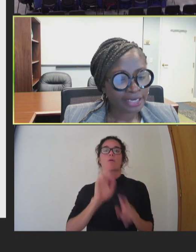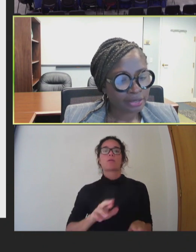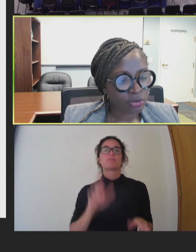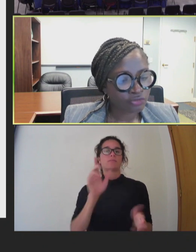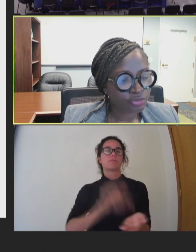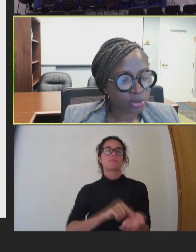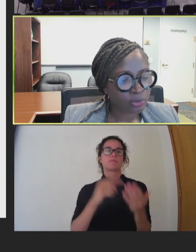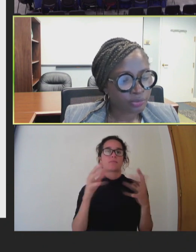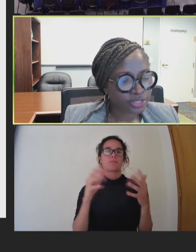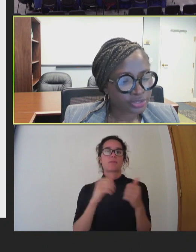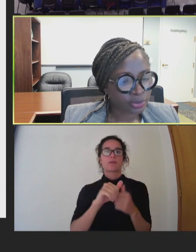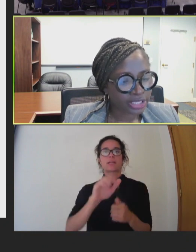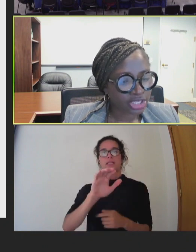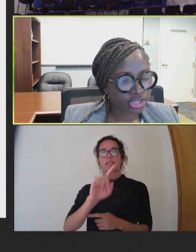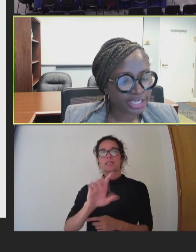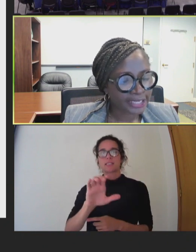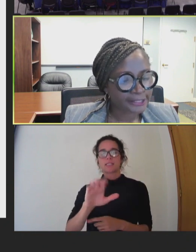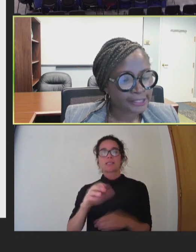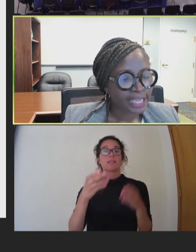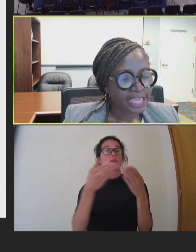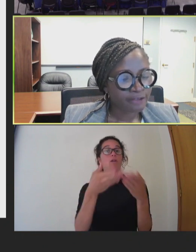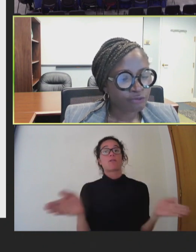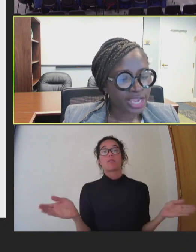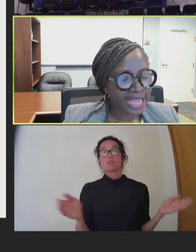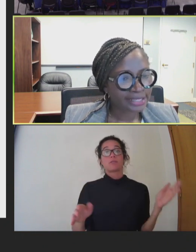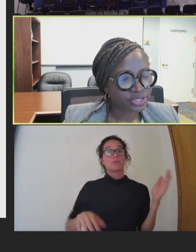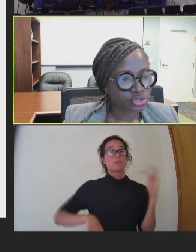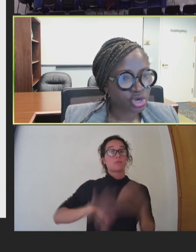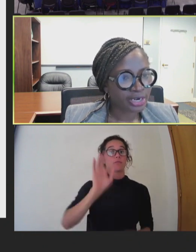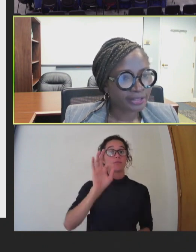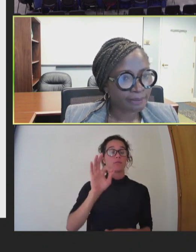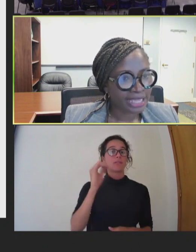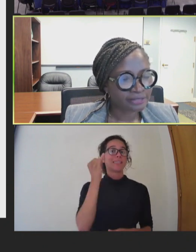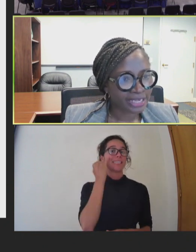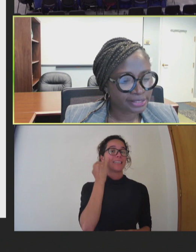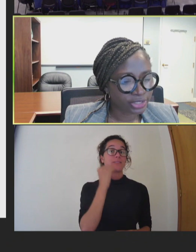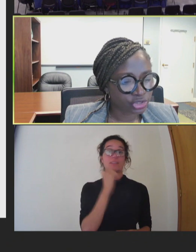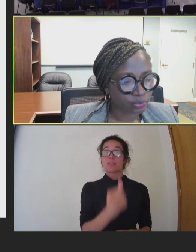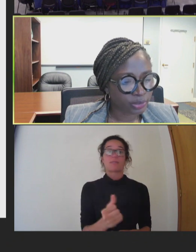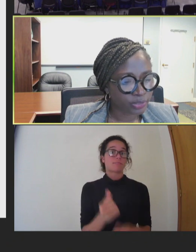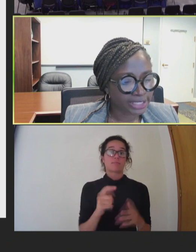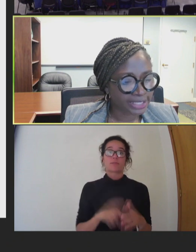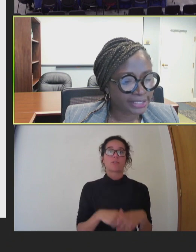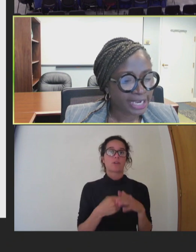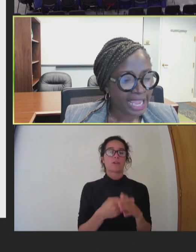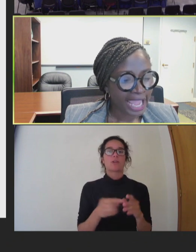And overall, what we saw here is, if we hadn't started the mass vaccination when we did,